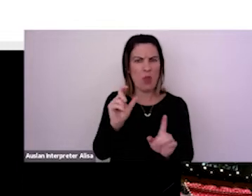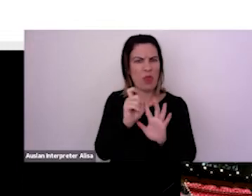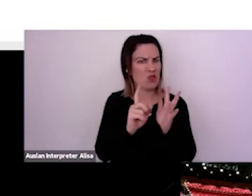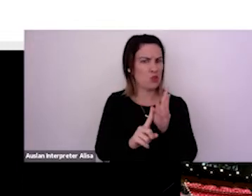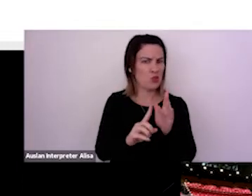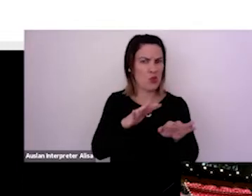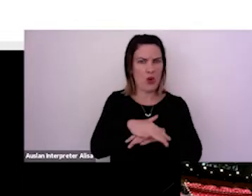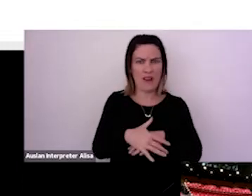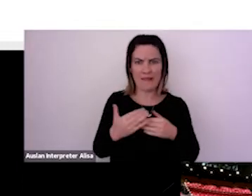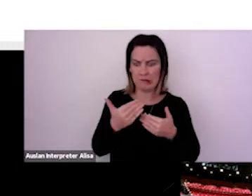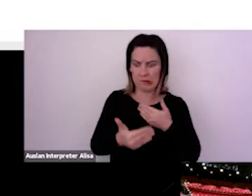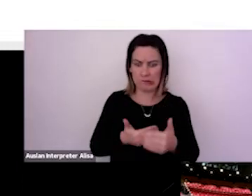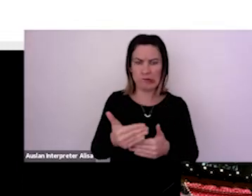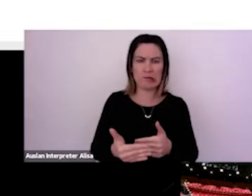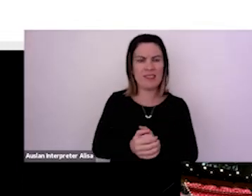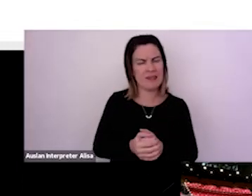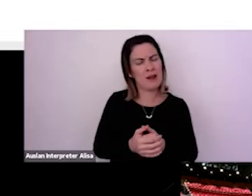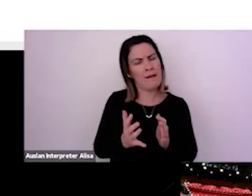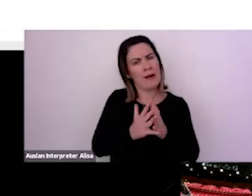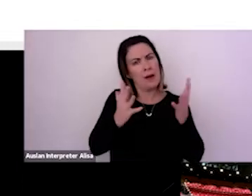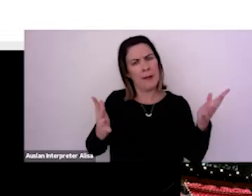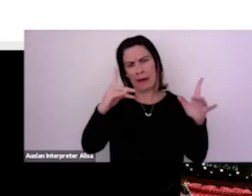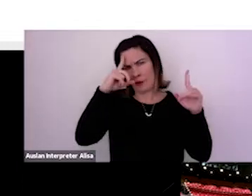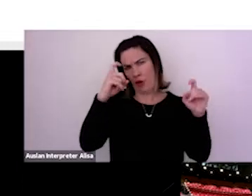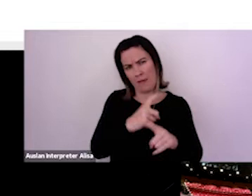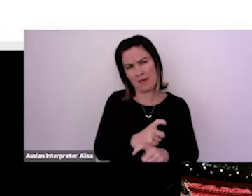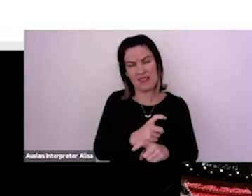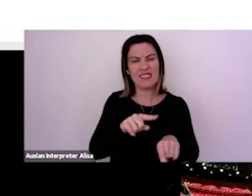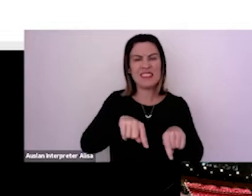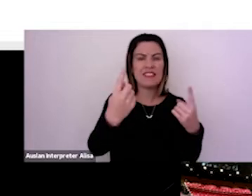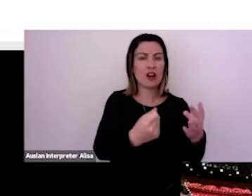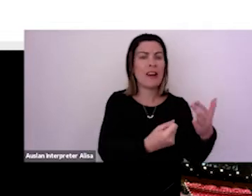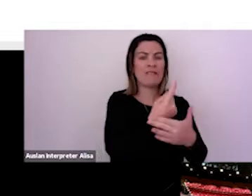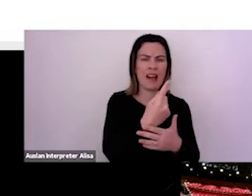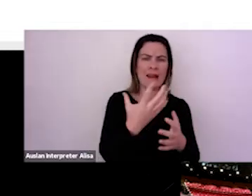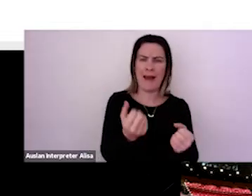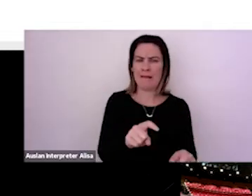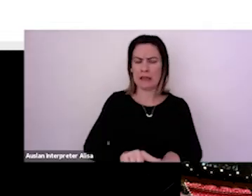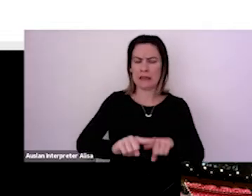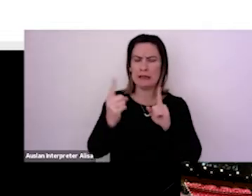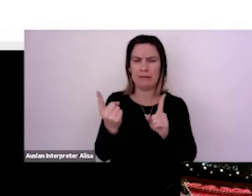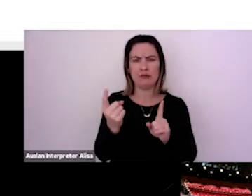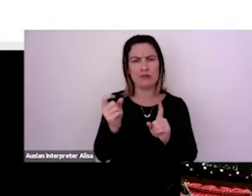enormous amount of complexity in terms of how twin events are being handled and what offers audiences are taking